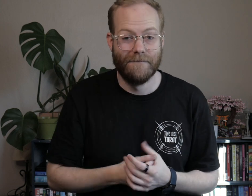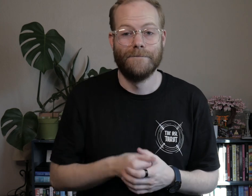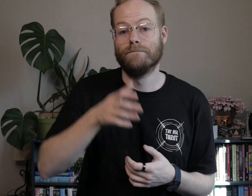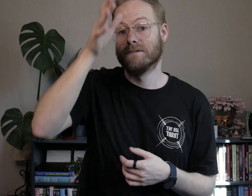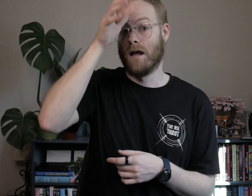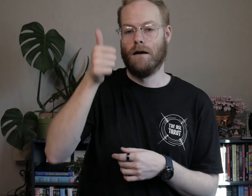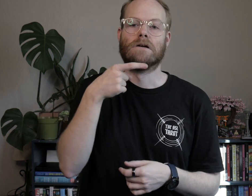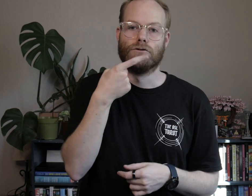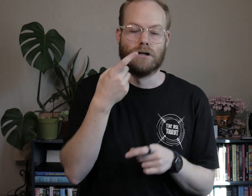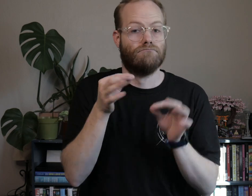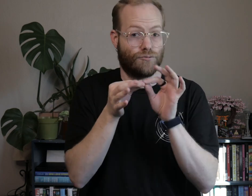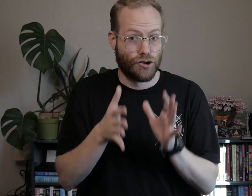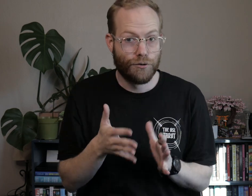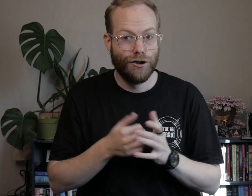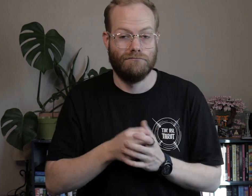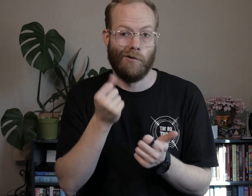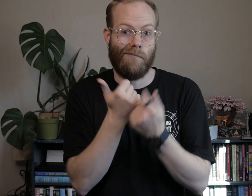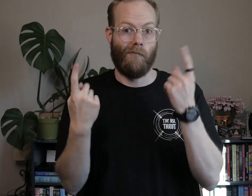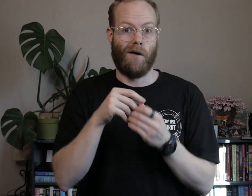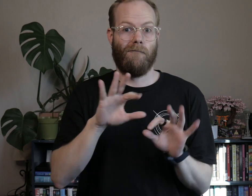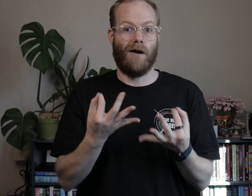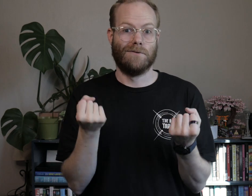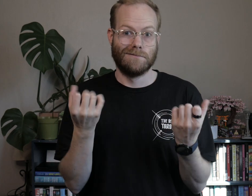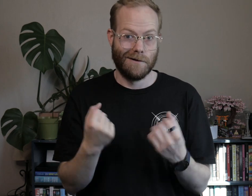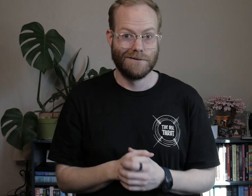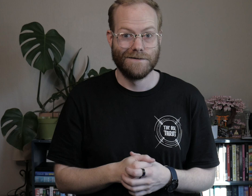His dad is hearing and an interpreter, so everyone in his family signs.